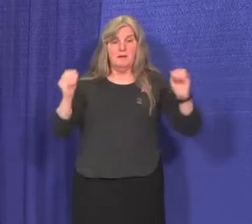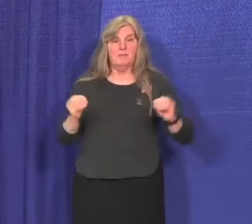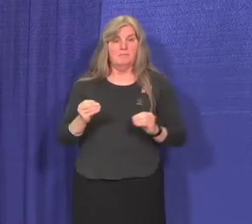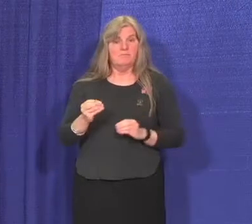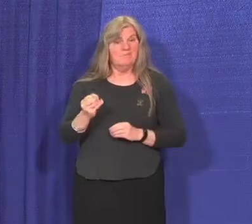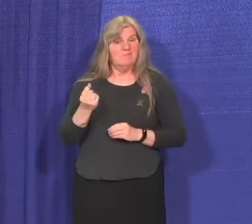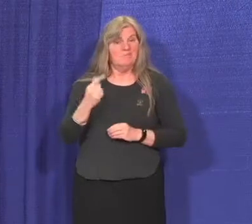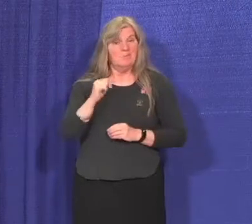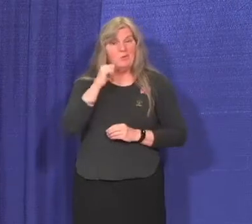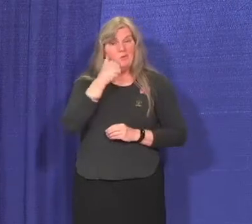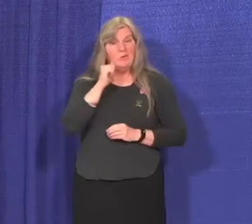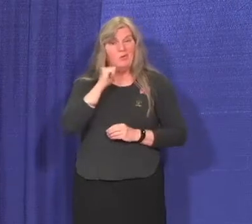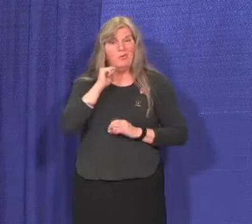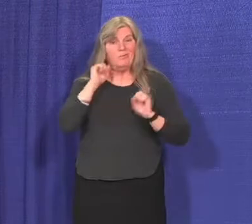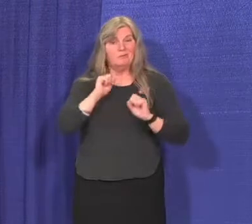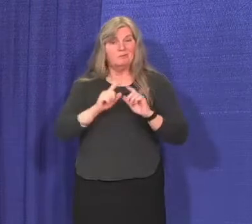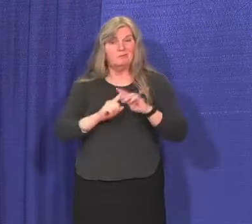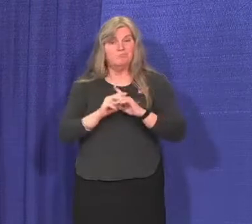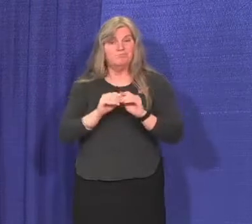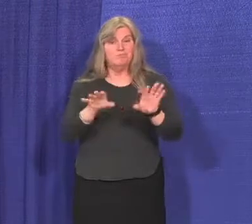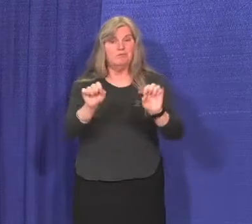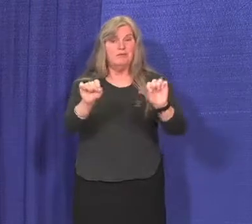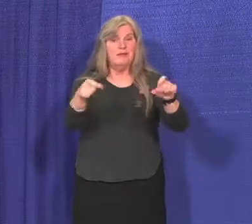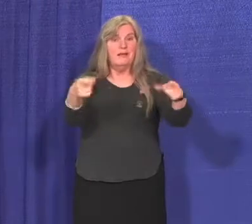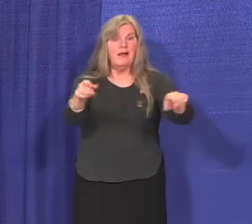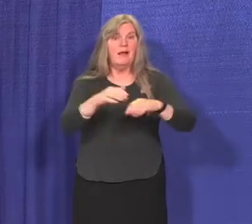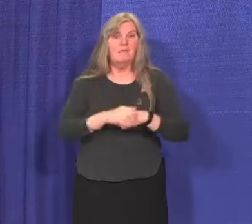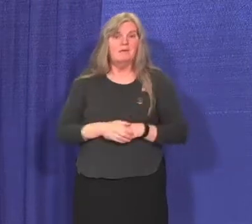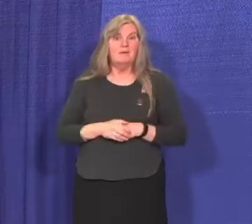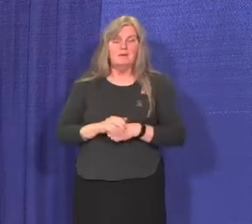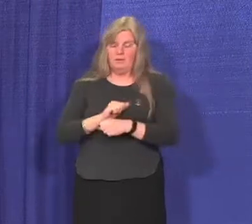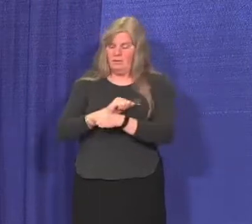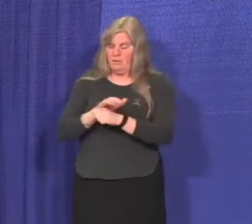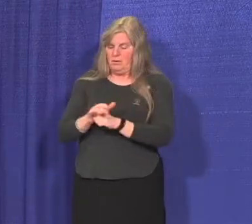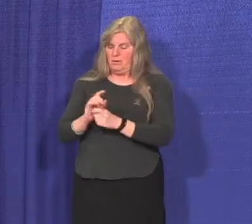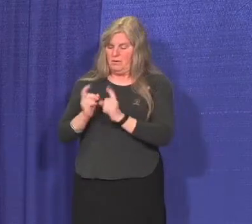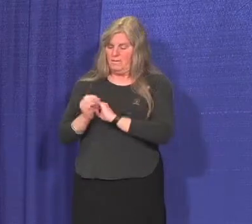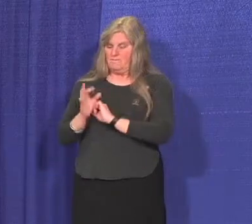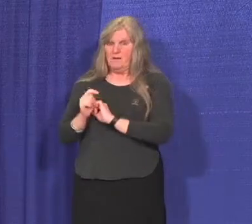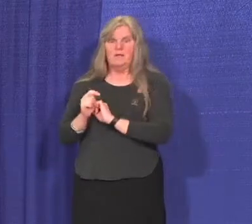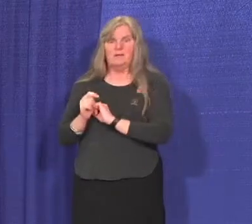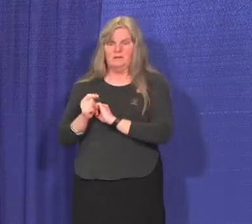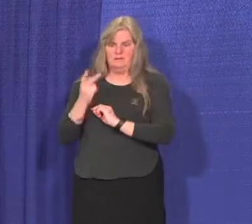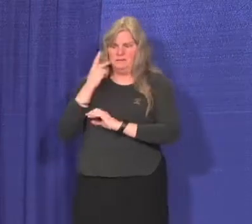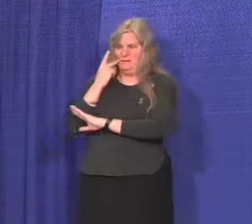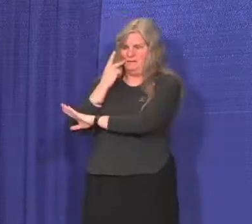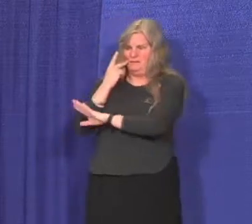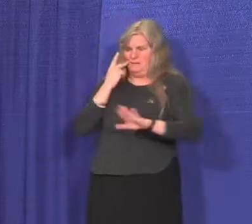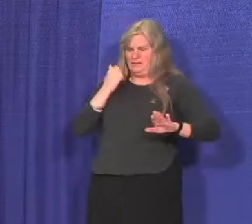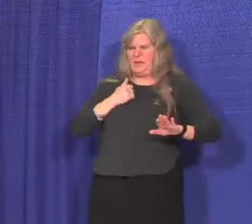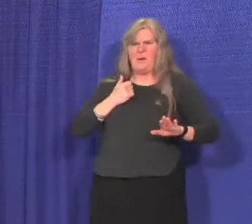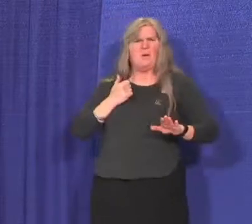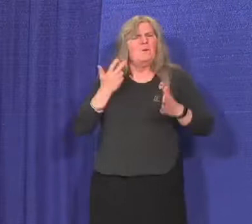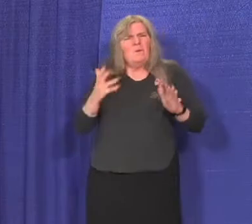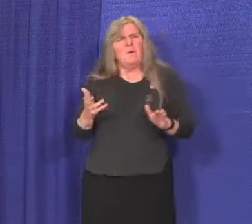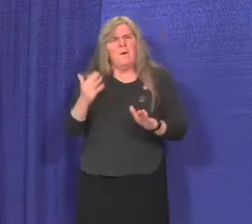and our partners with the RCMP. Recent event show how quickly